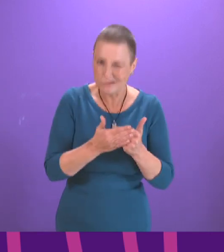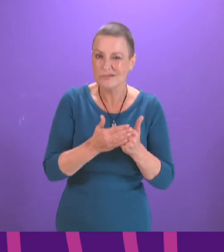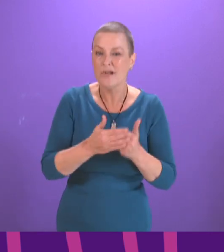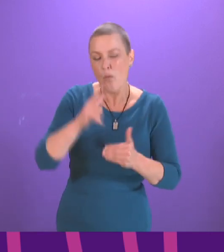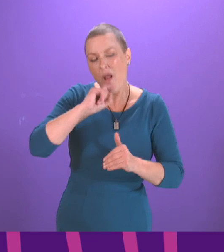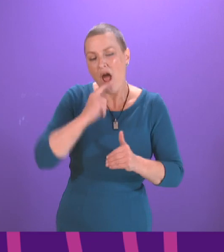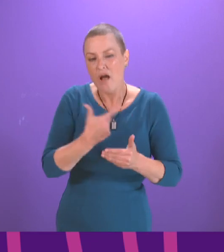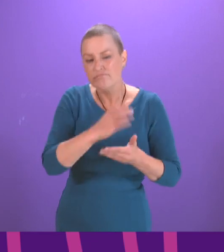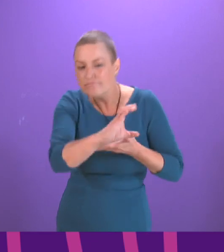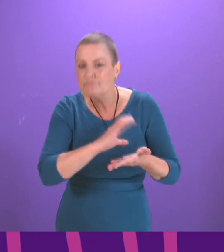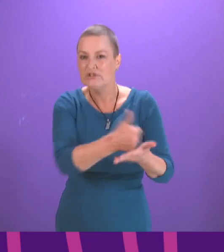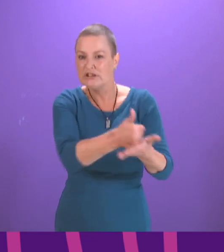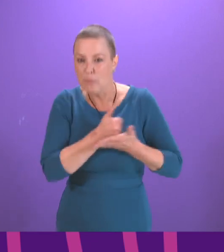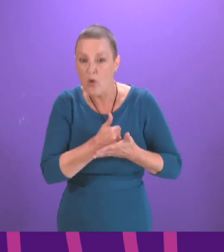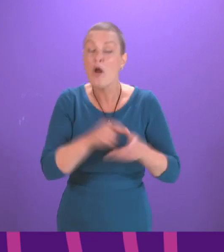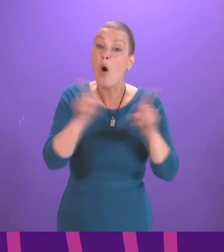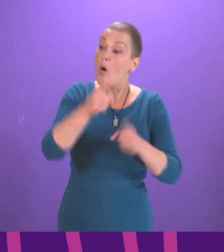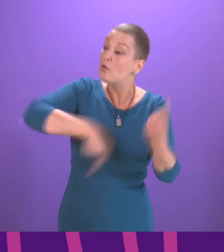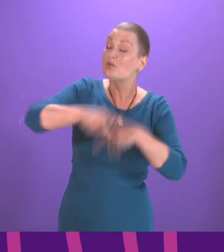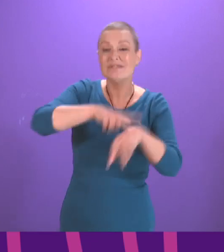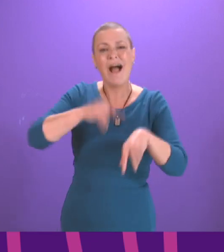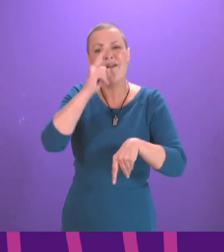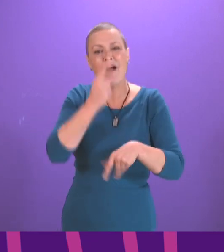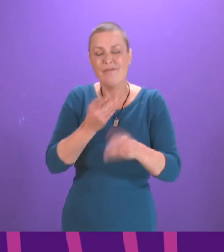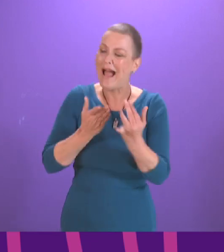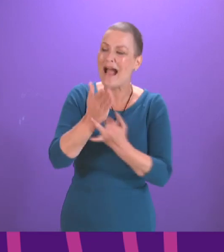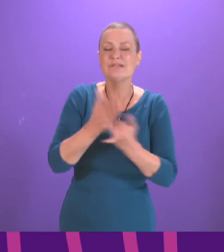Scotland will have access to the replacement job support scheme from the UK Government,